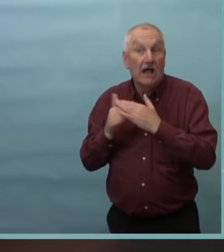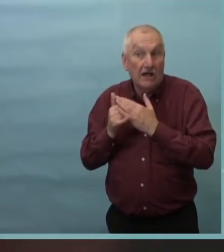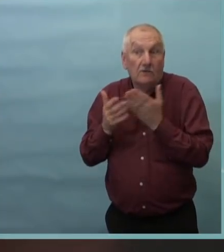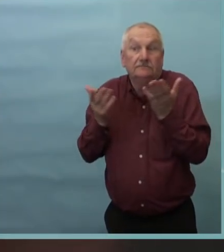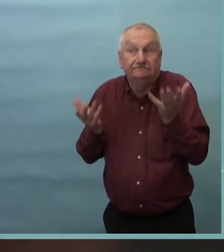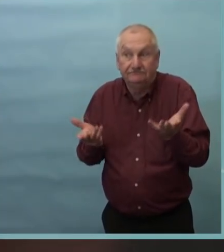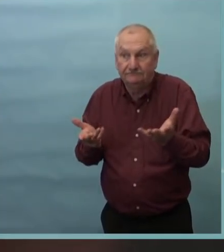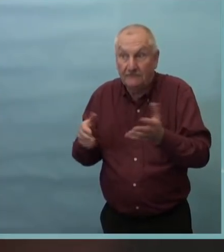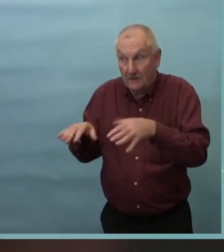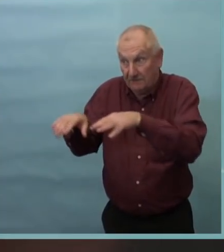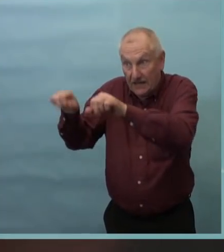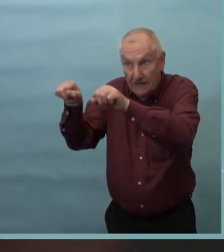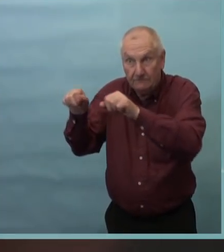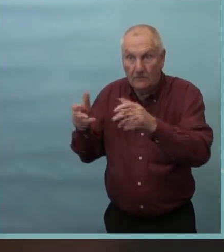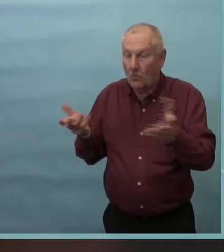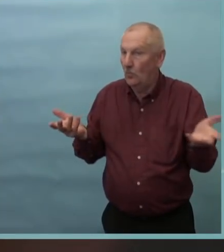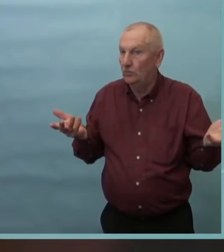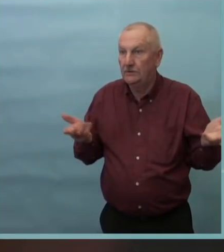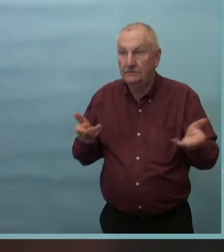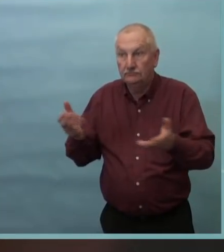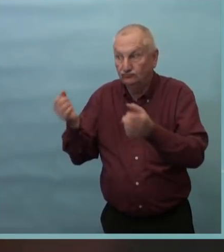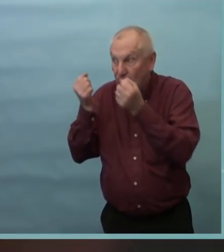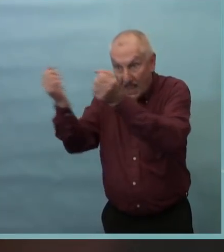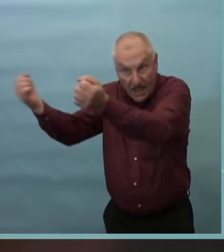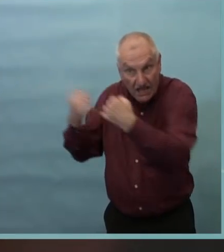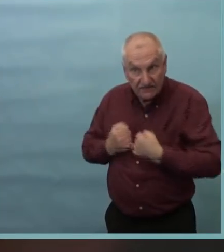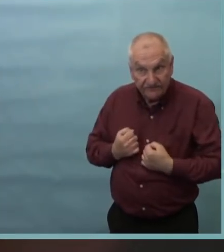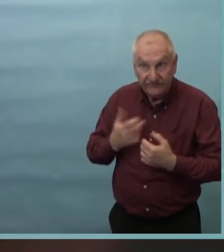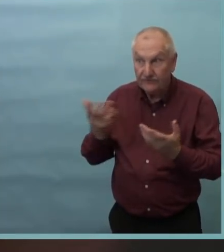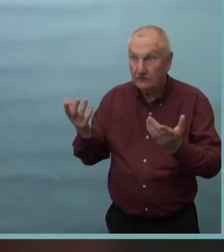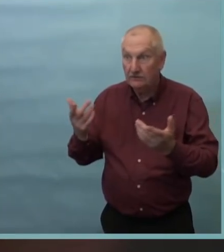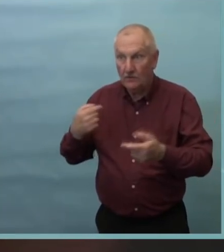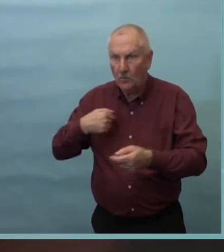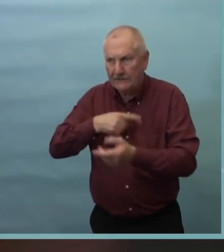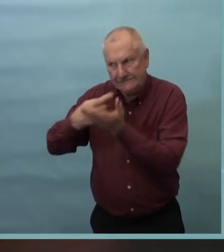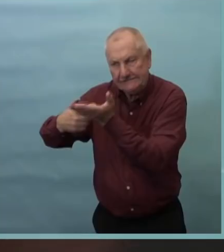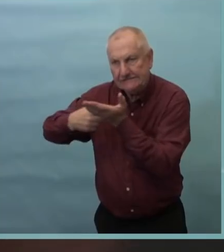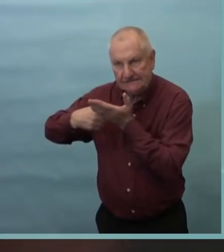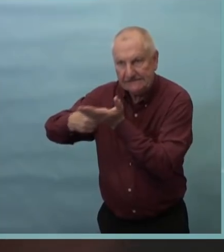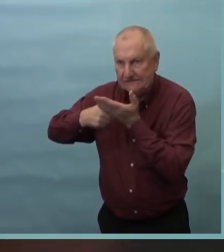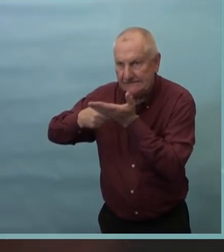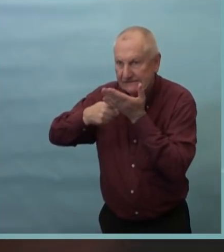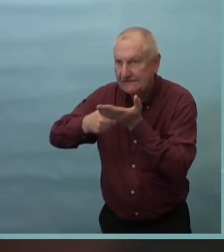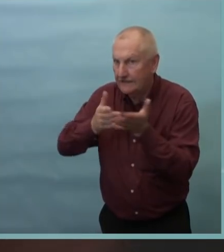response services as well as our acute facilities or hospitals so those